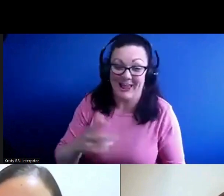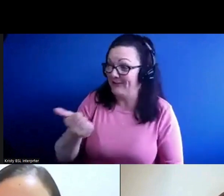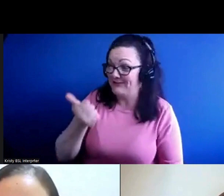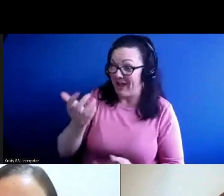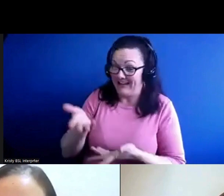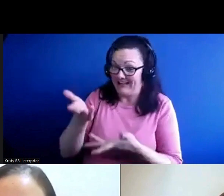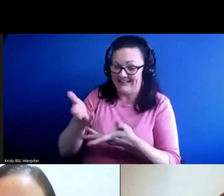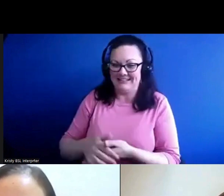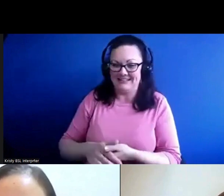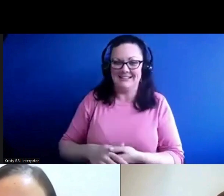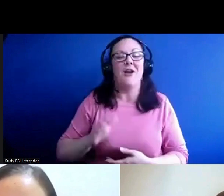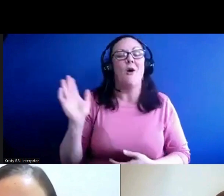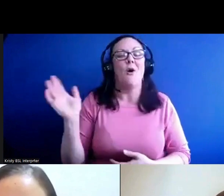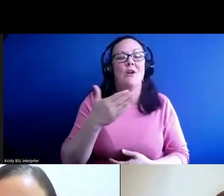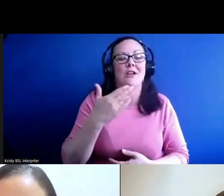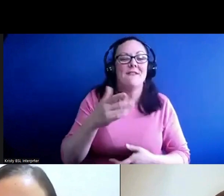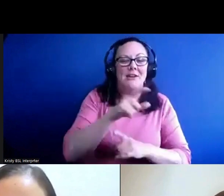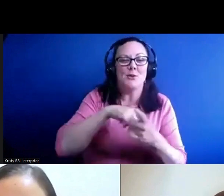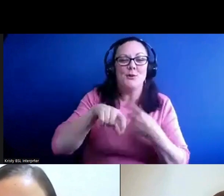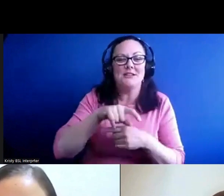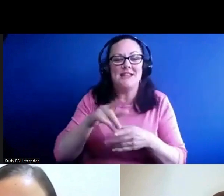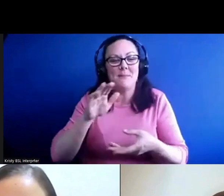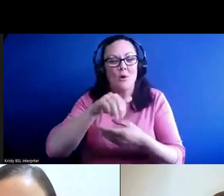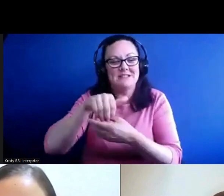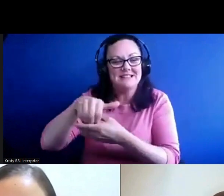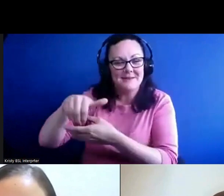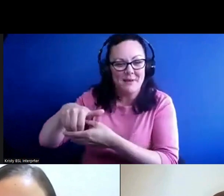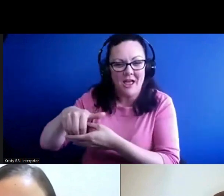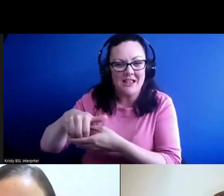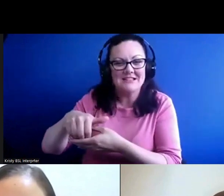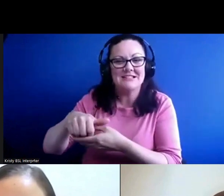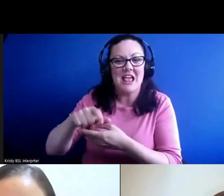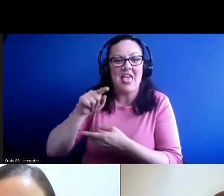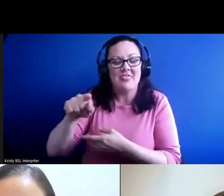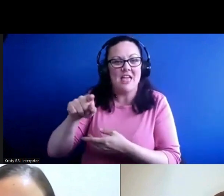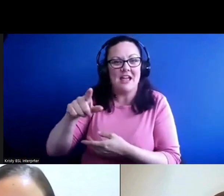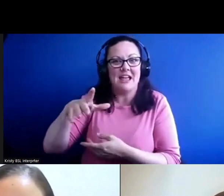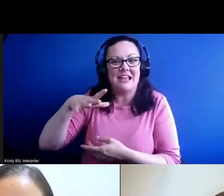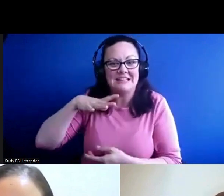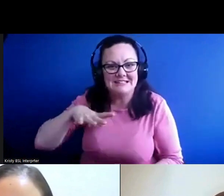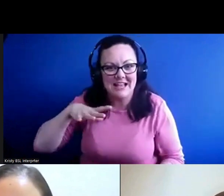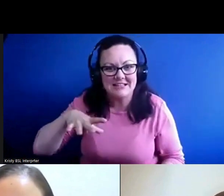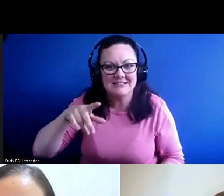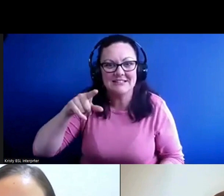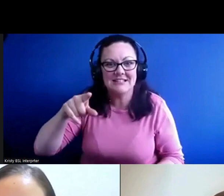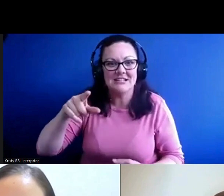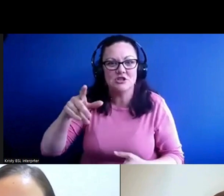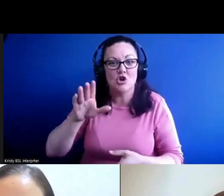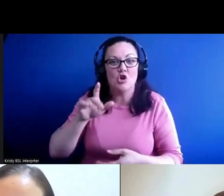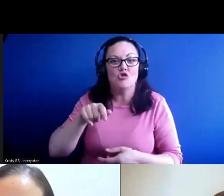participants are those intended recipients for lack of a better